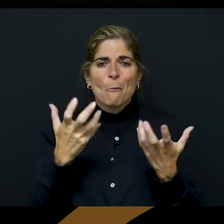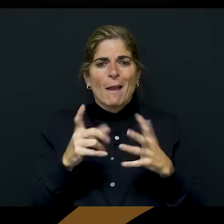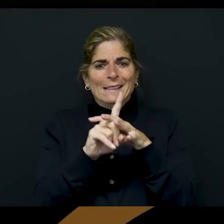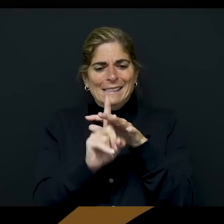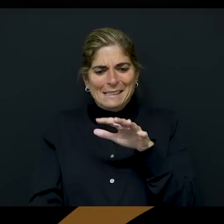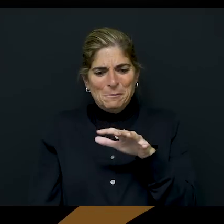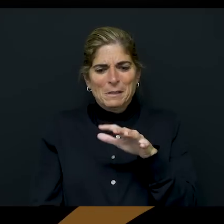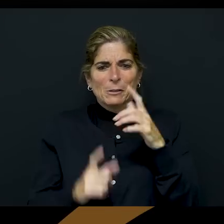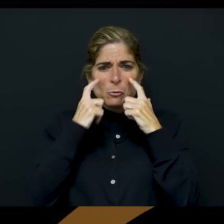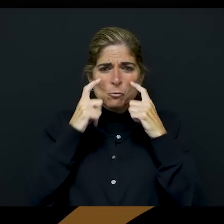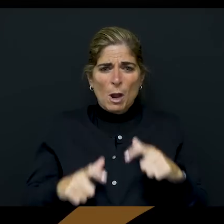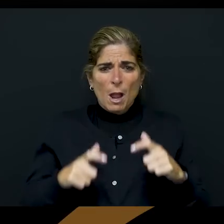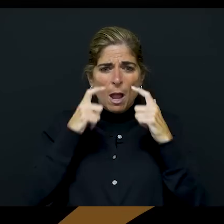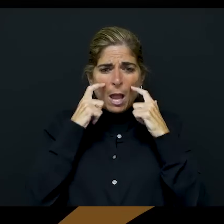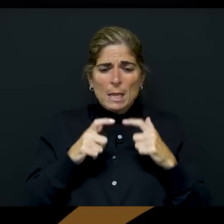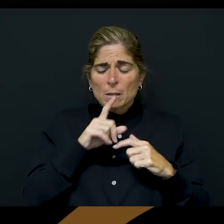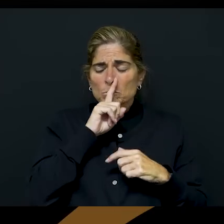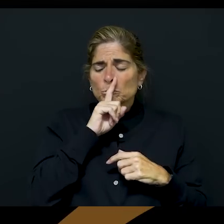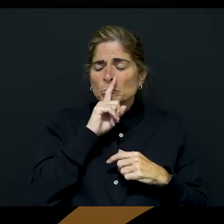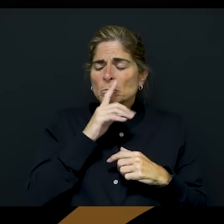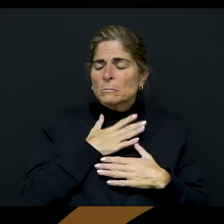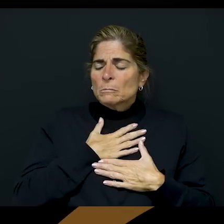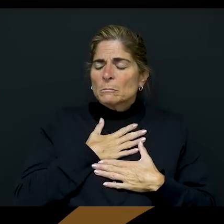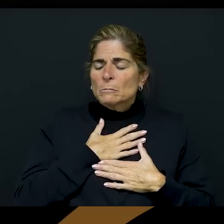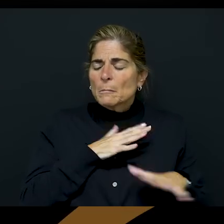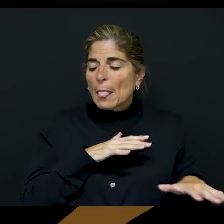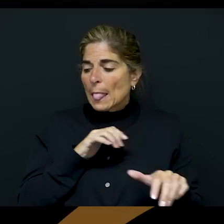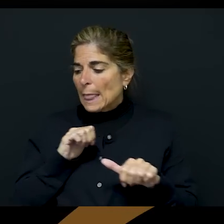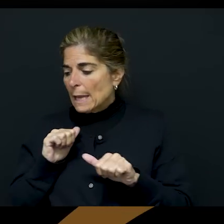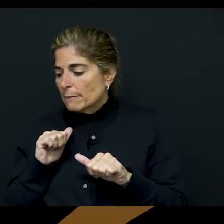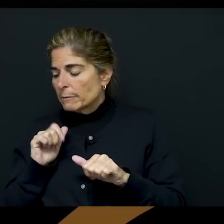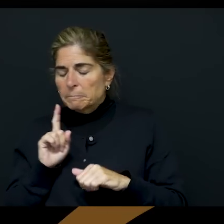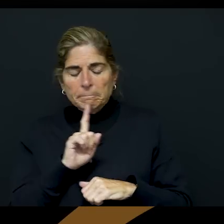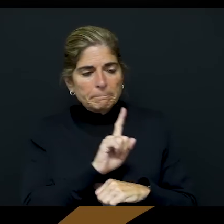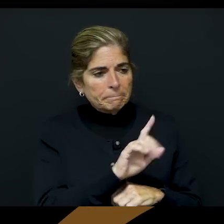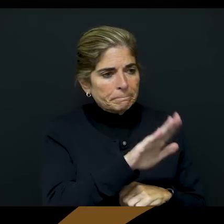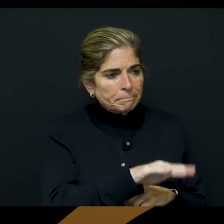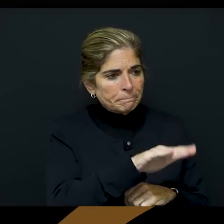I just wanted to disappear. I started sobbing silently. But just before leaving the cinema,